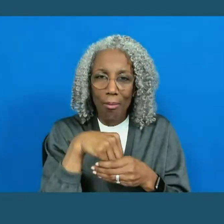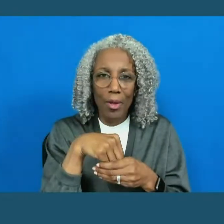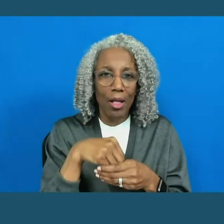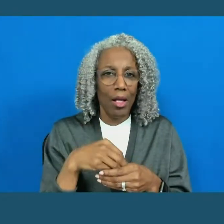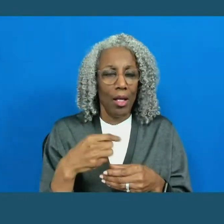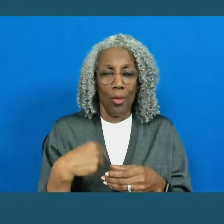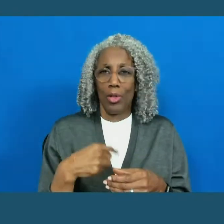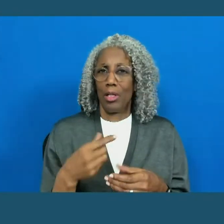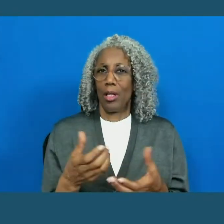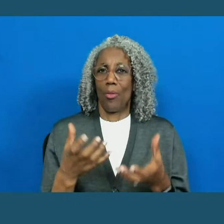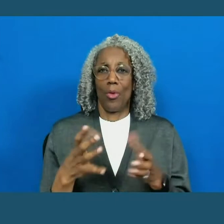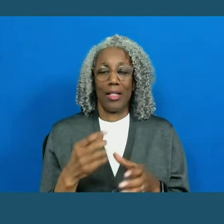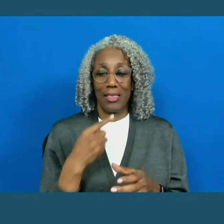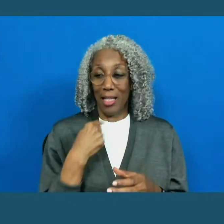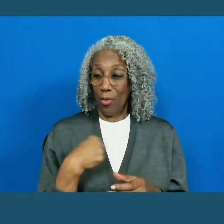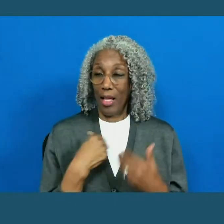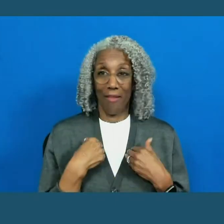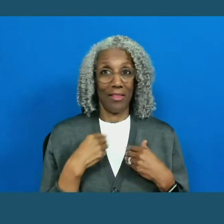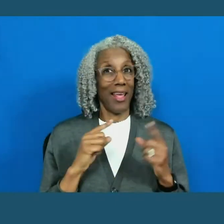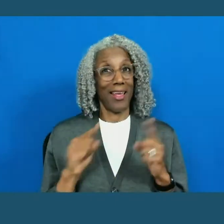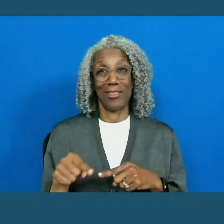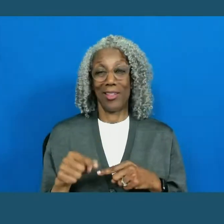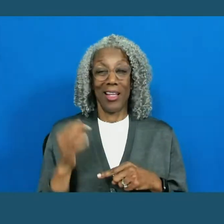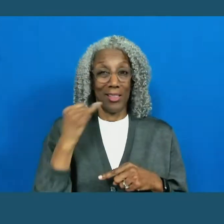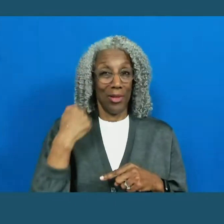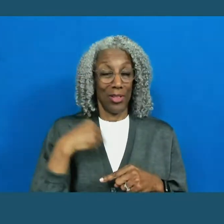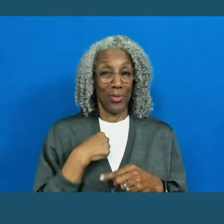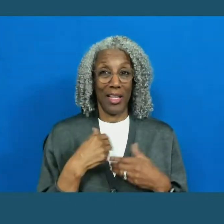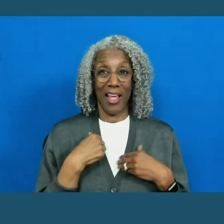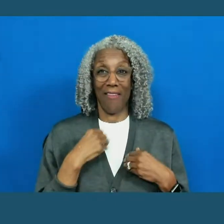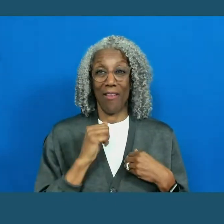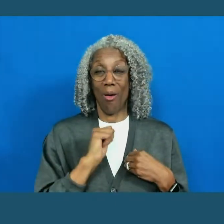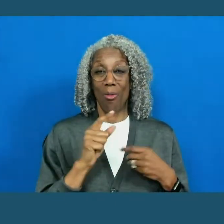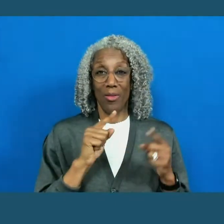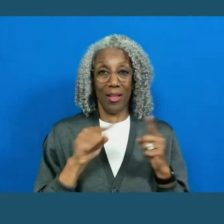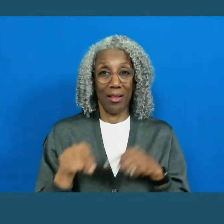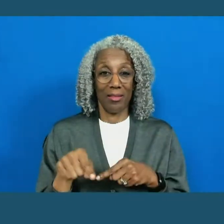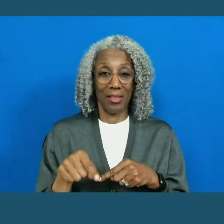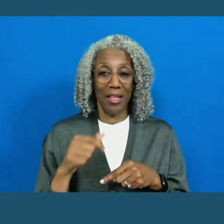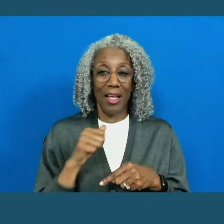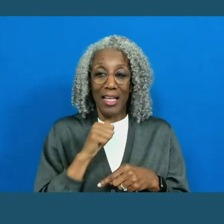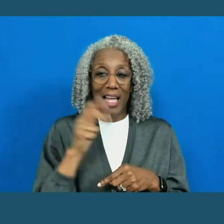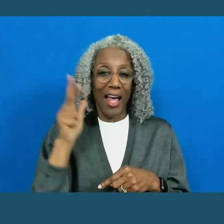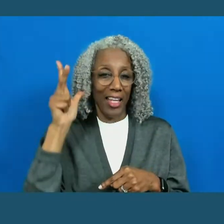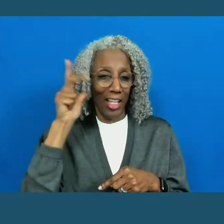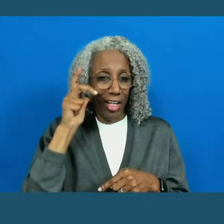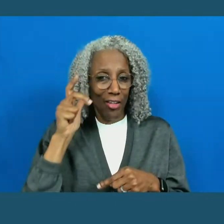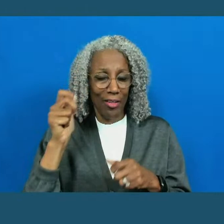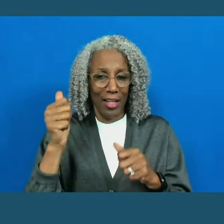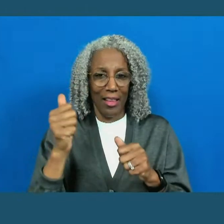involvement because we have an isolation as a system actually don't want to say we have all